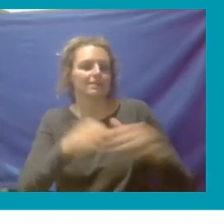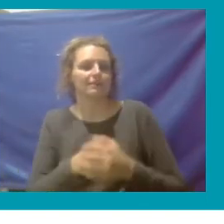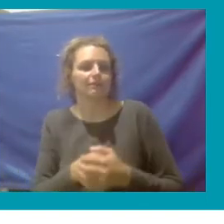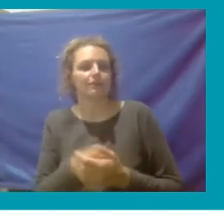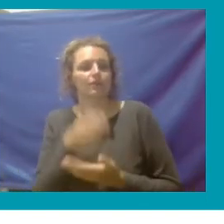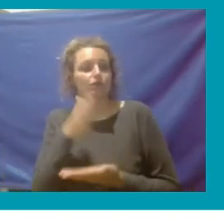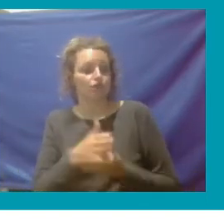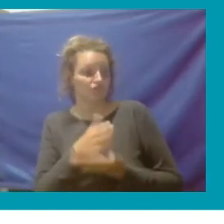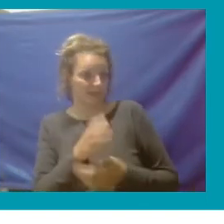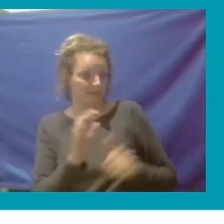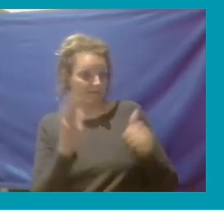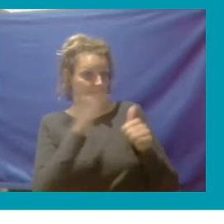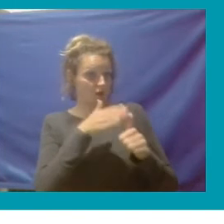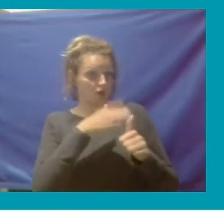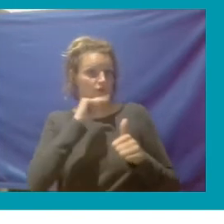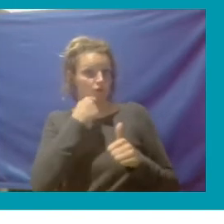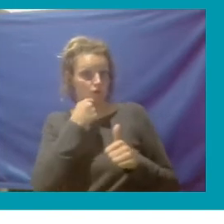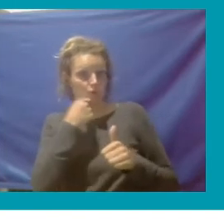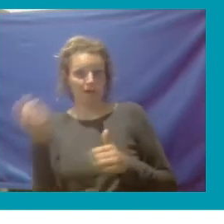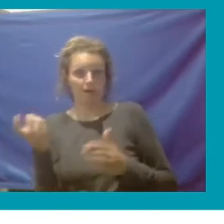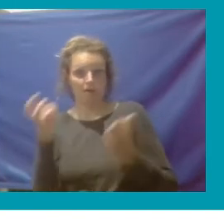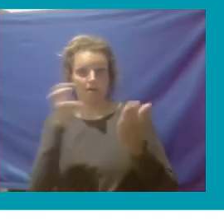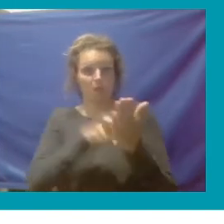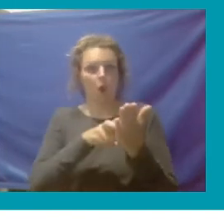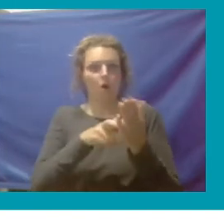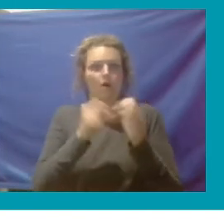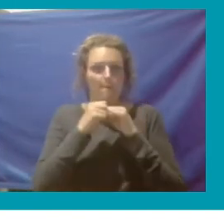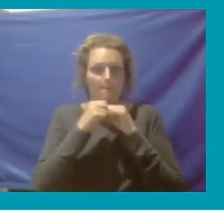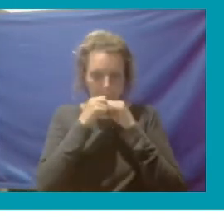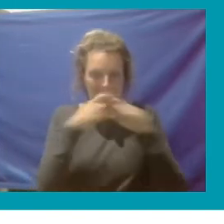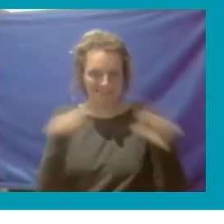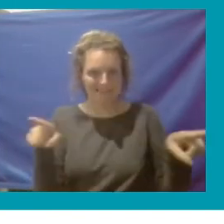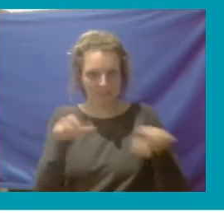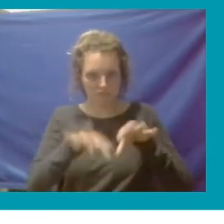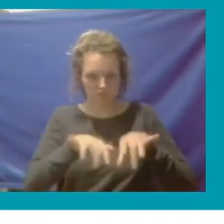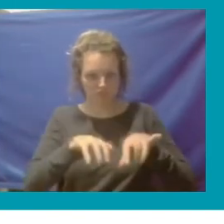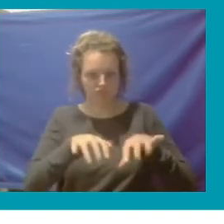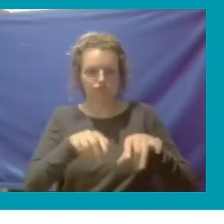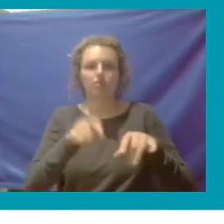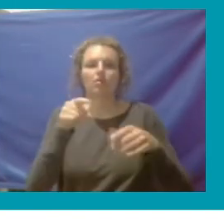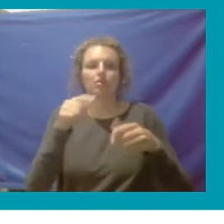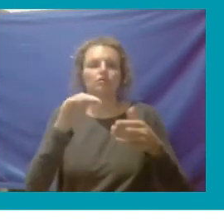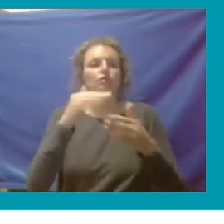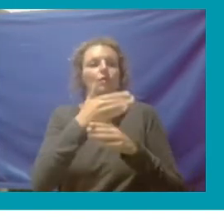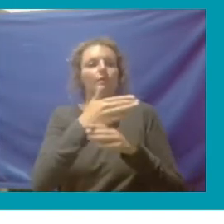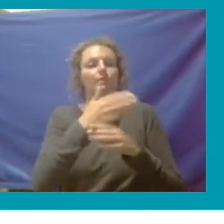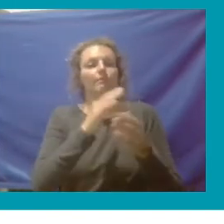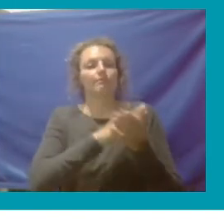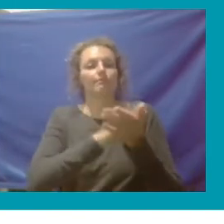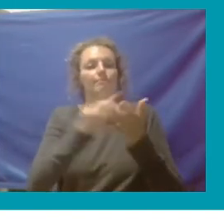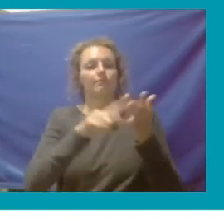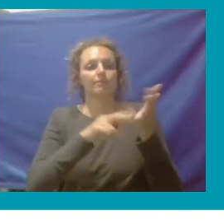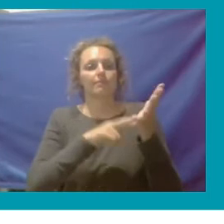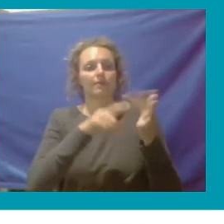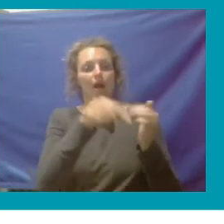and see if if there is any potential Local organisations from the post code that you give us that could